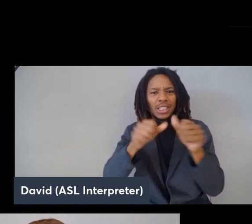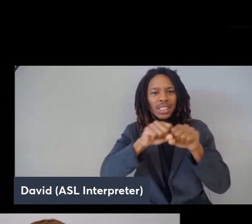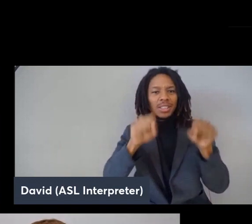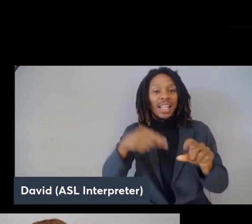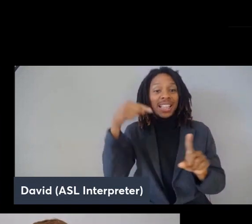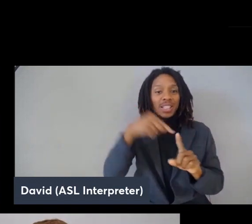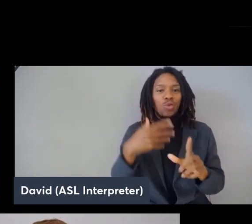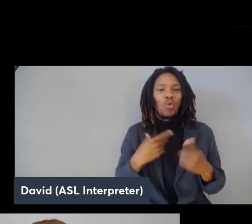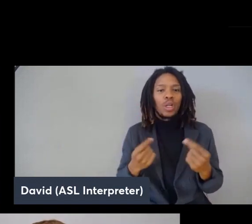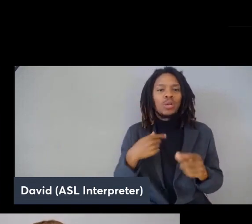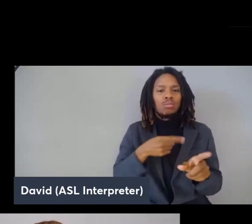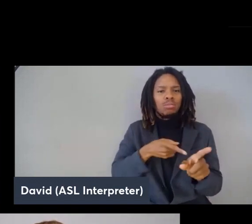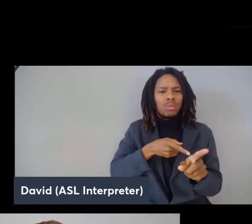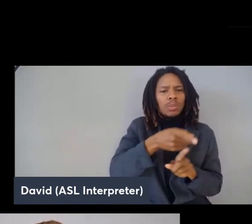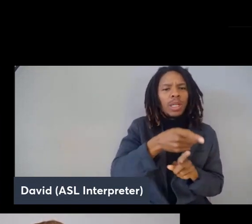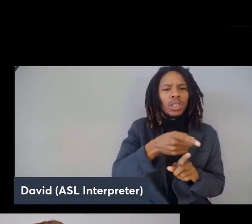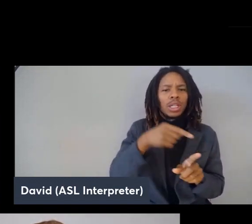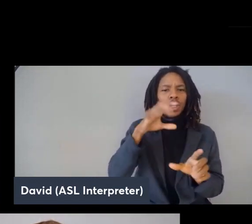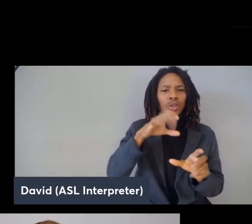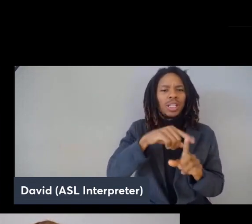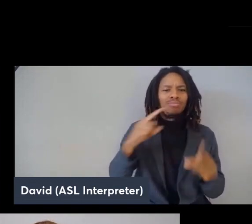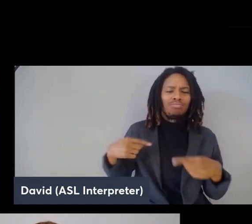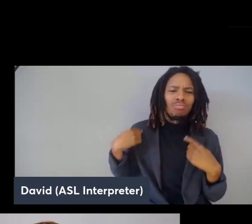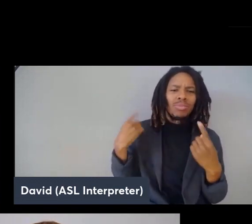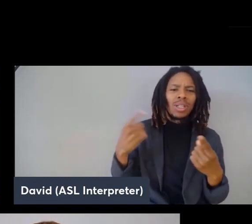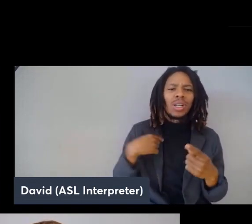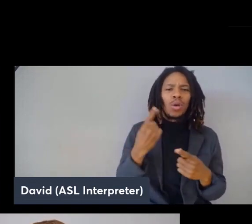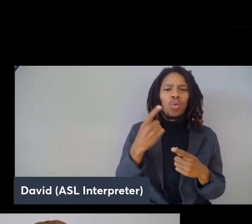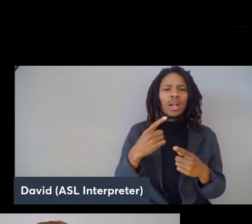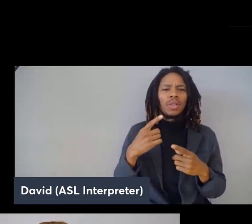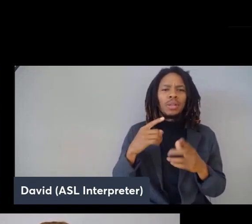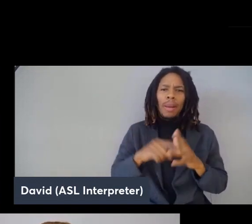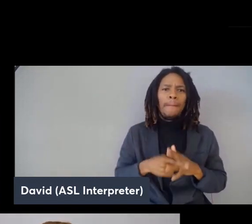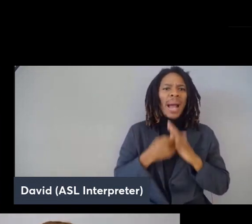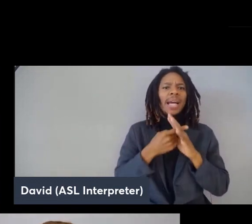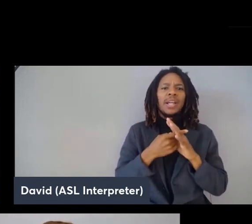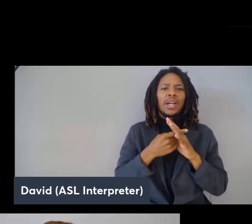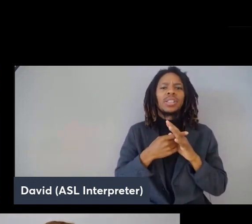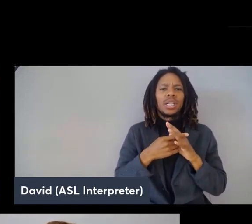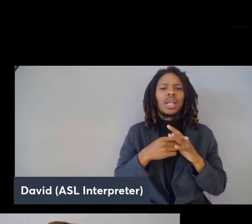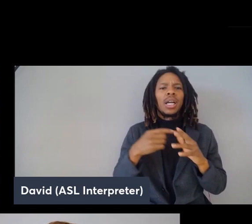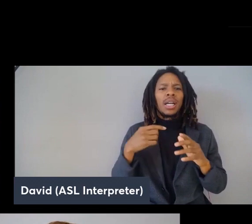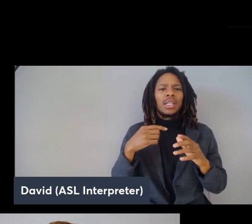We've specialized in doing that for many years. We've been one of the pioneers in change data capture.